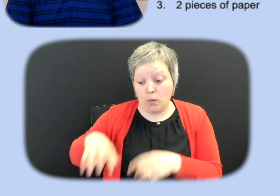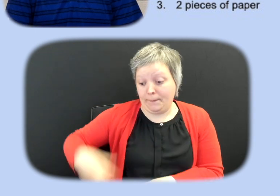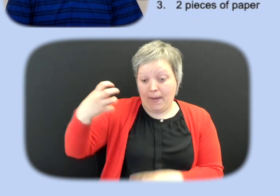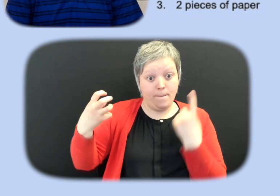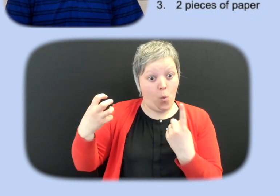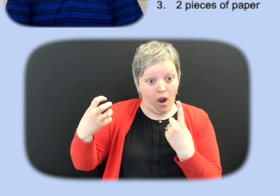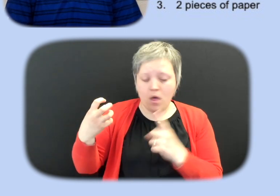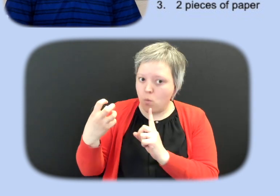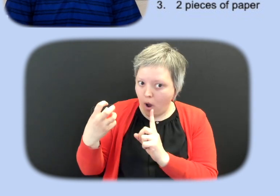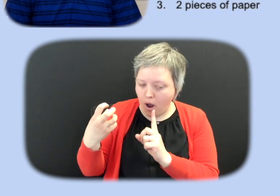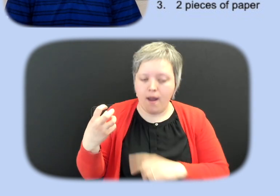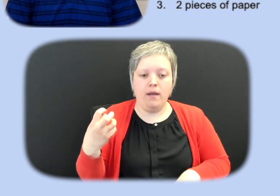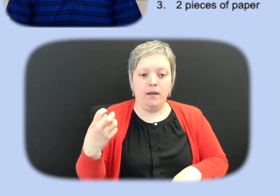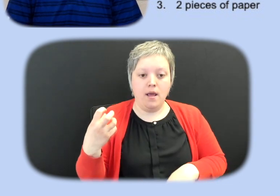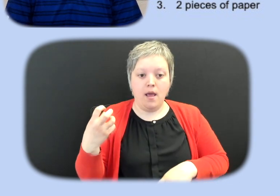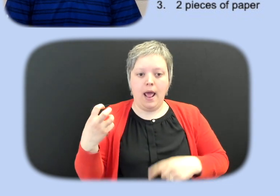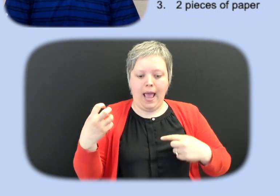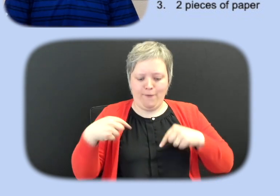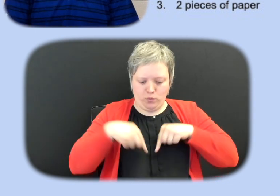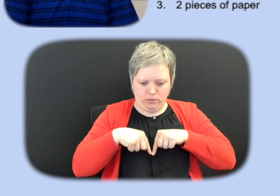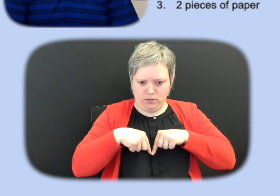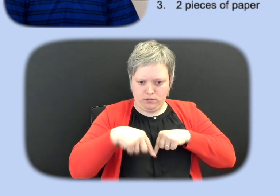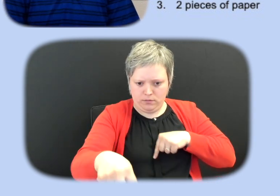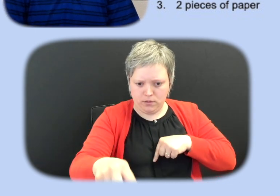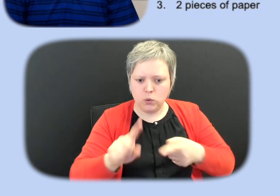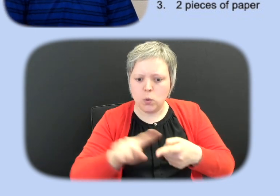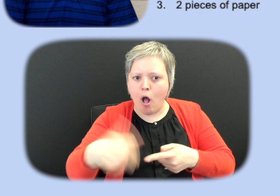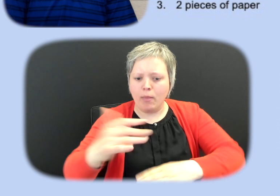the floor without touching the floor. So, the child is going to use their imagination